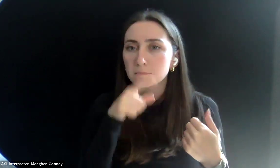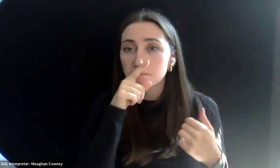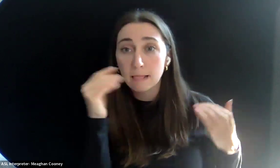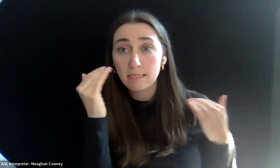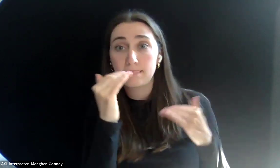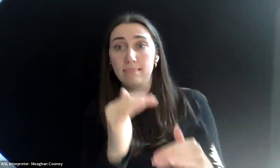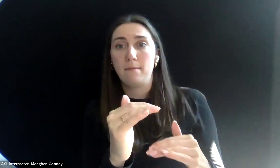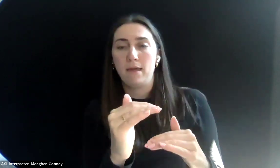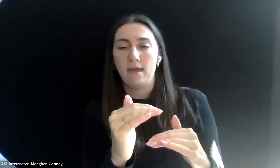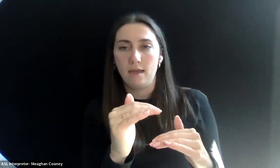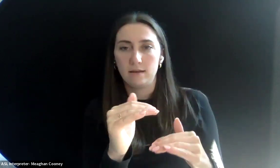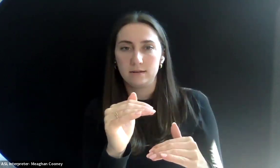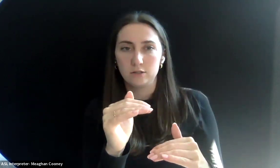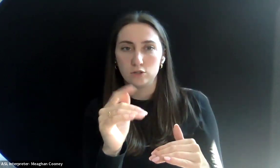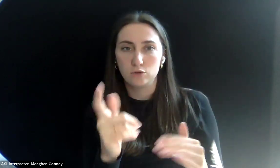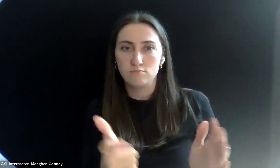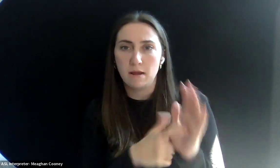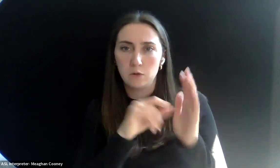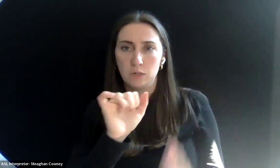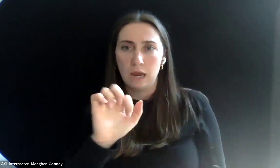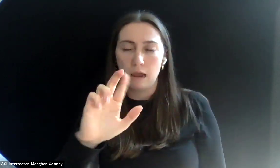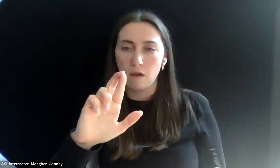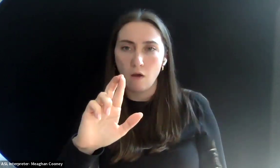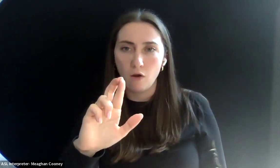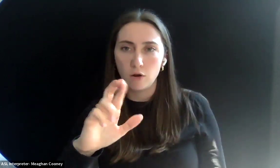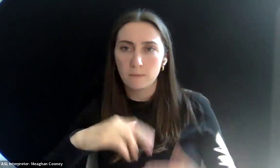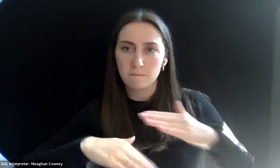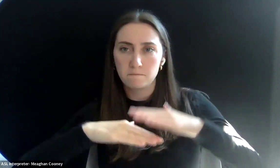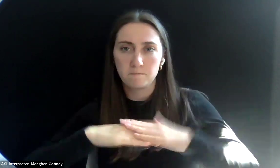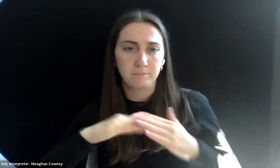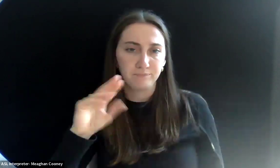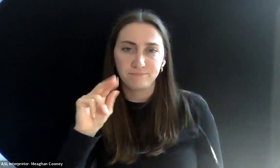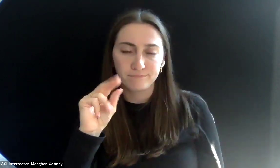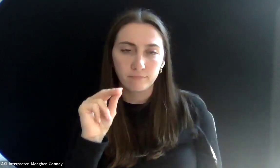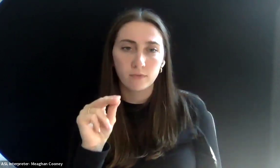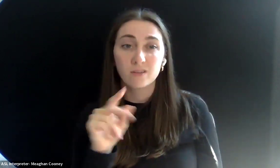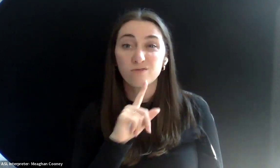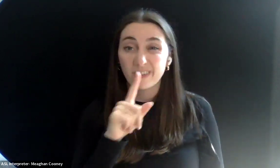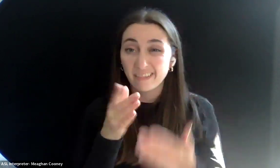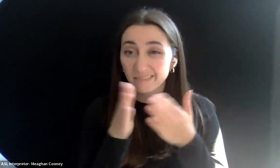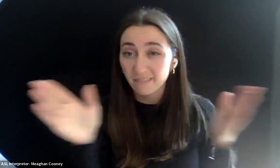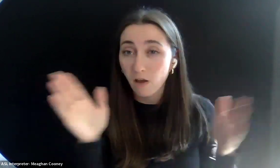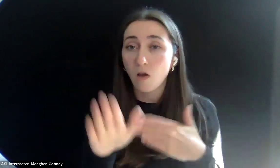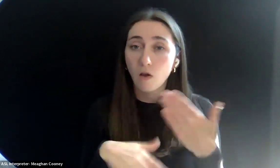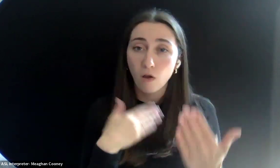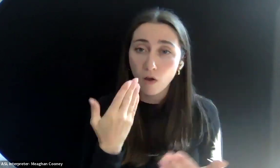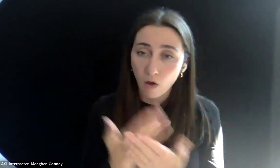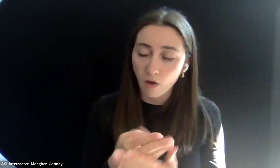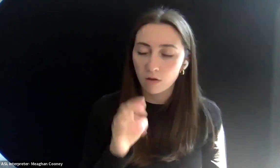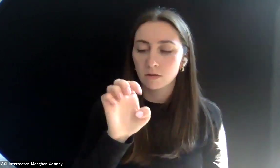so-called mandatory EIR threshold projects, but all EI Rs that are required mandatorily.